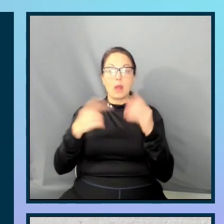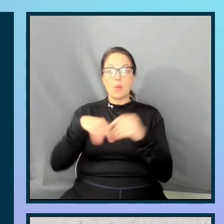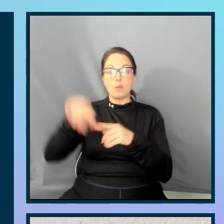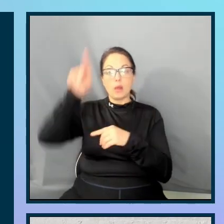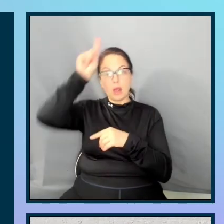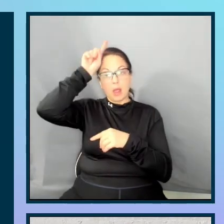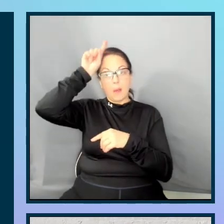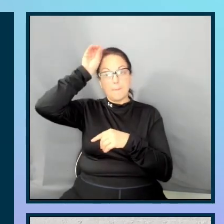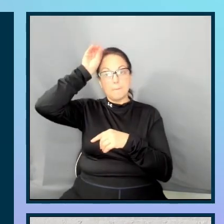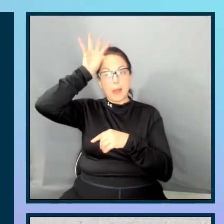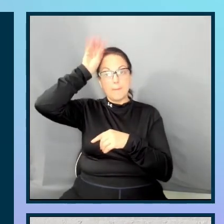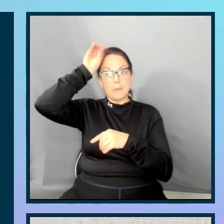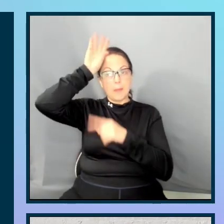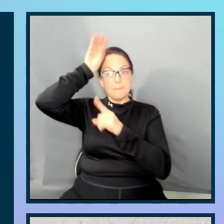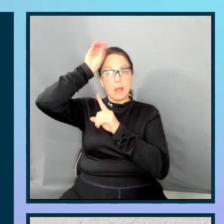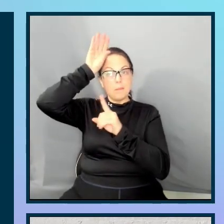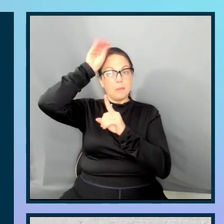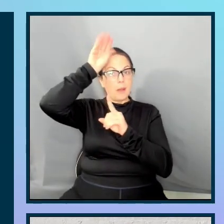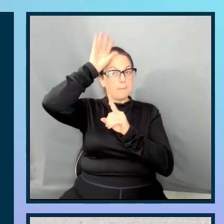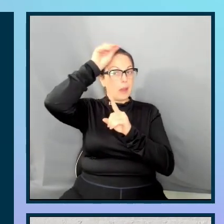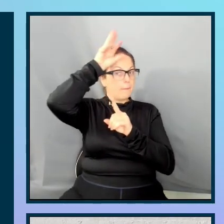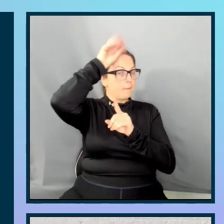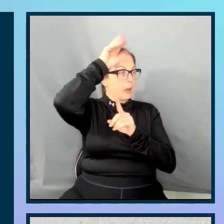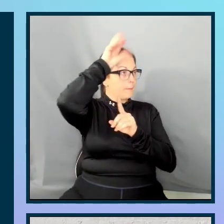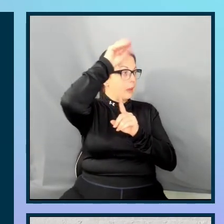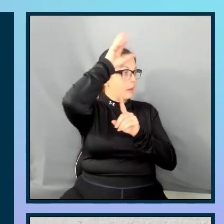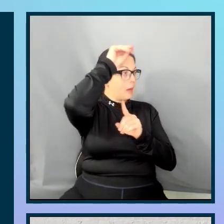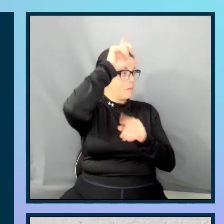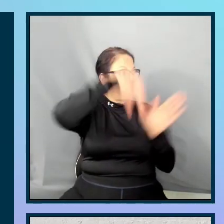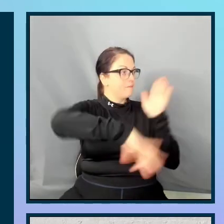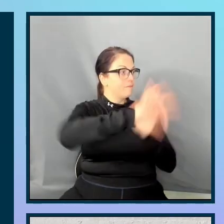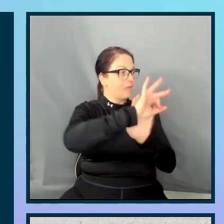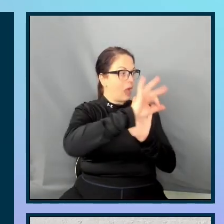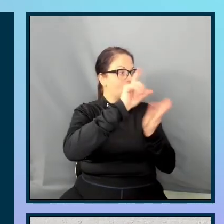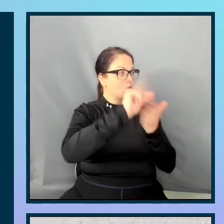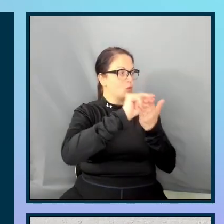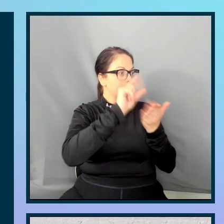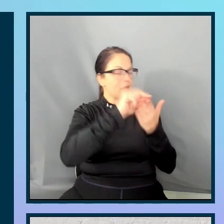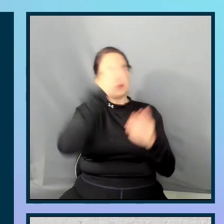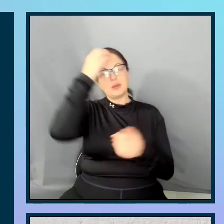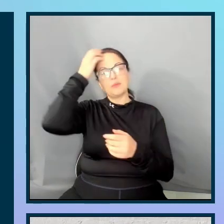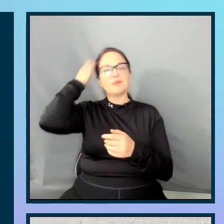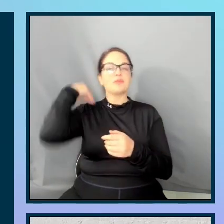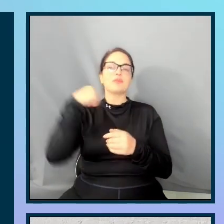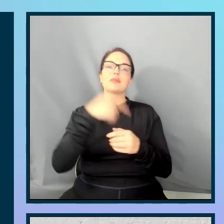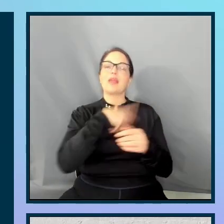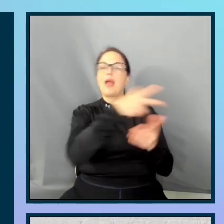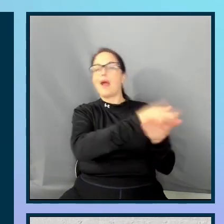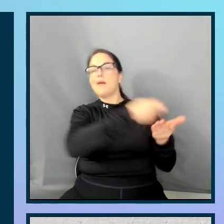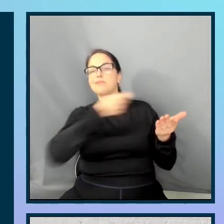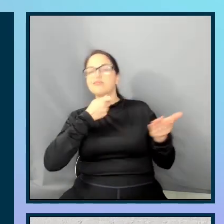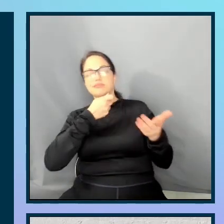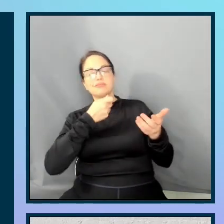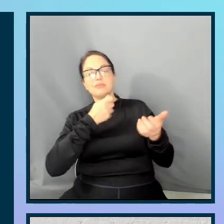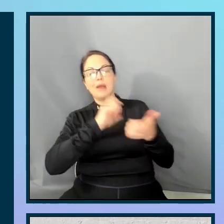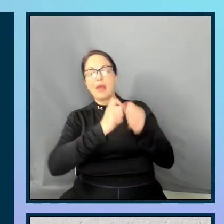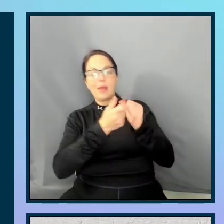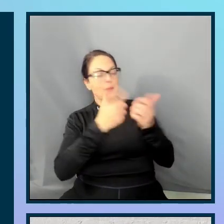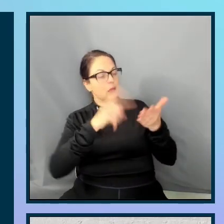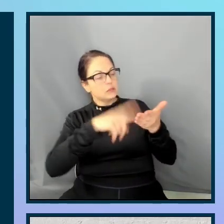As I turned around the corner, bam! Found them. I quickly grabbed one on top, checked for a price tag and headed out.